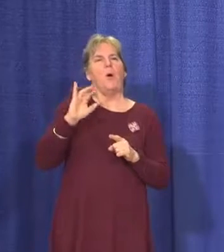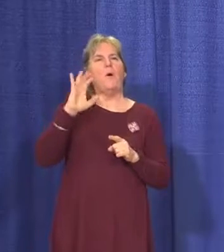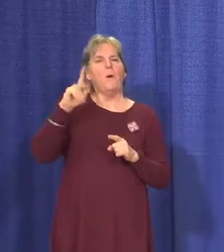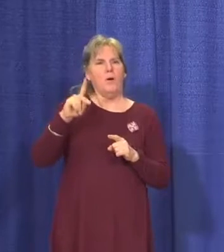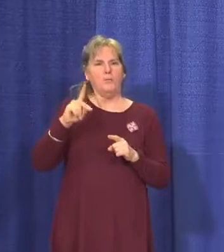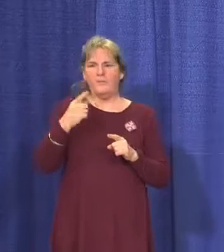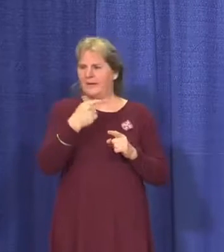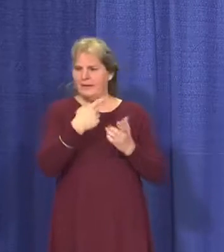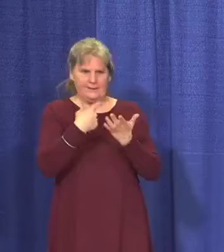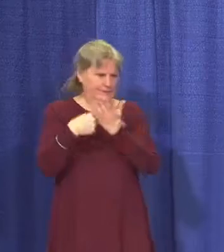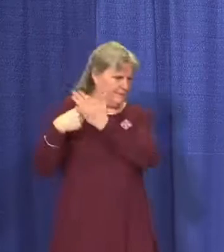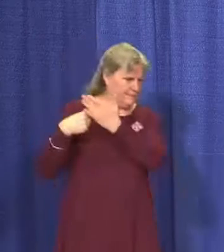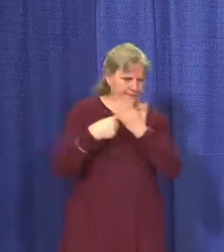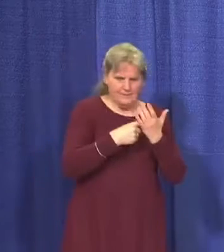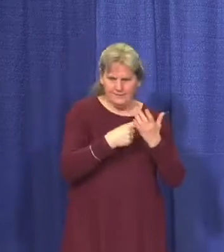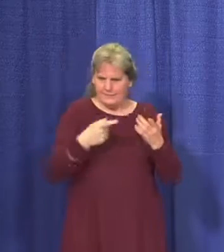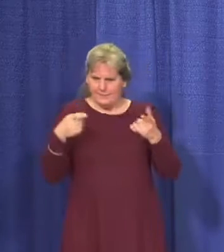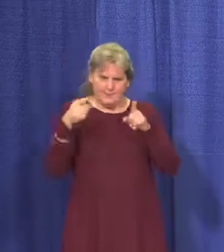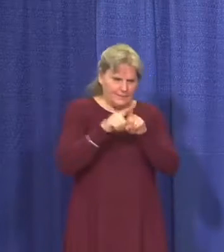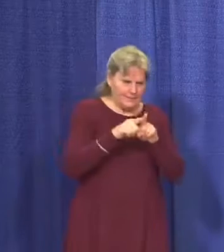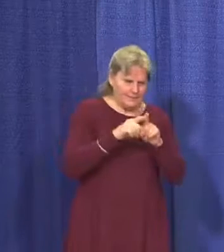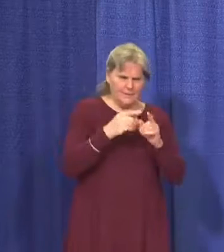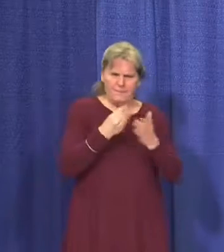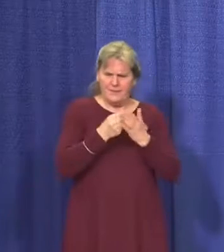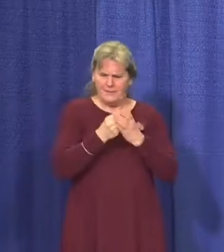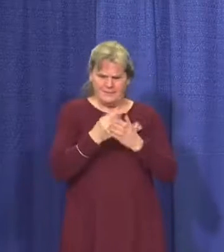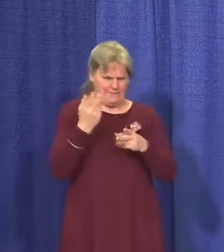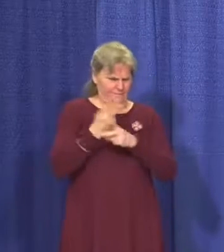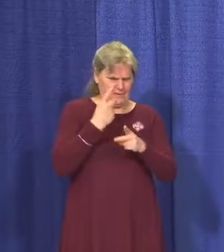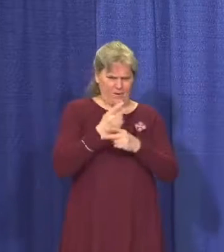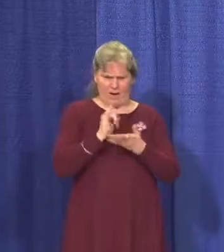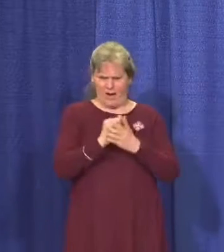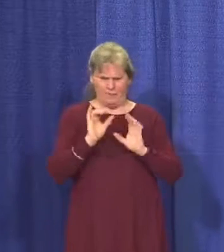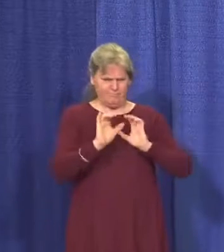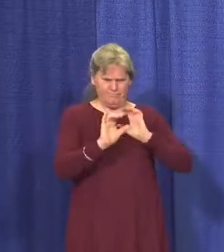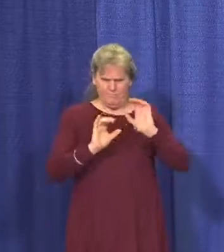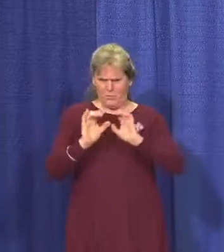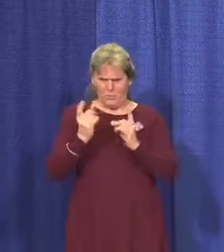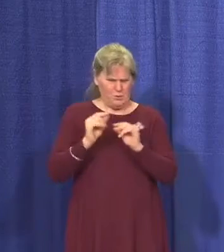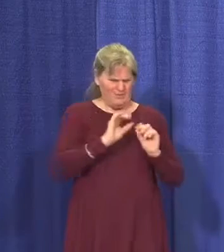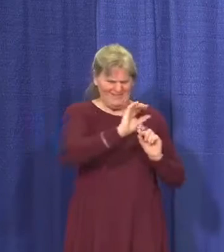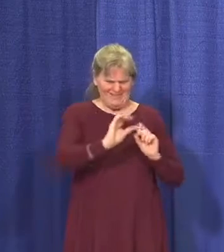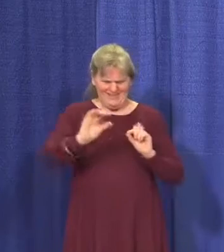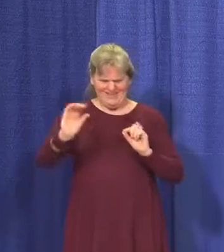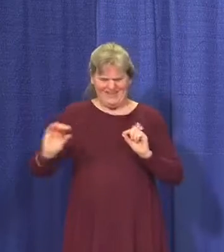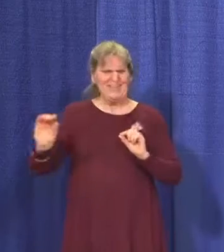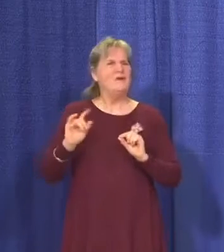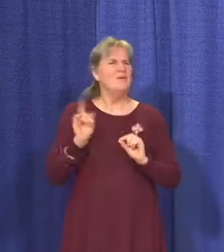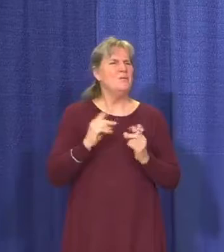concluded discussions on how we will use the 40-mile land parcel that has been allocated for the